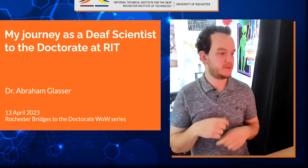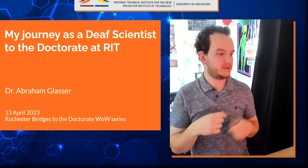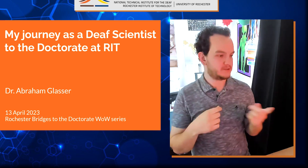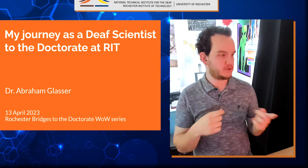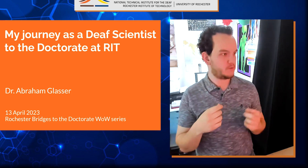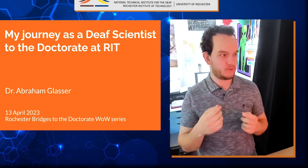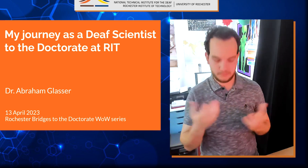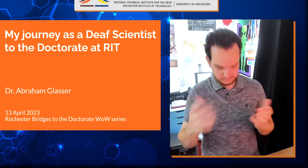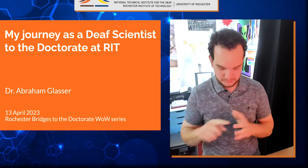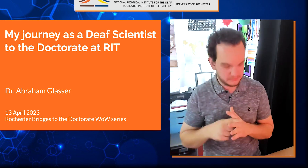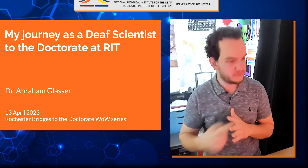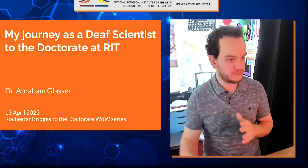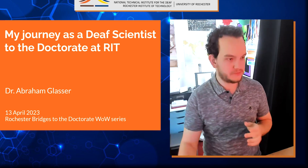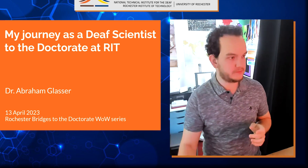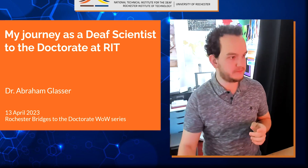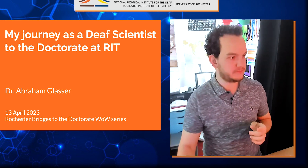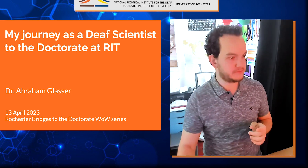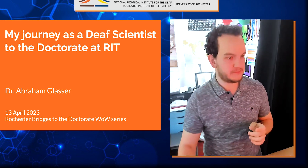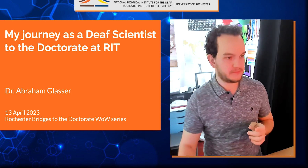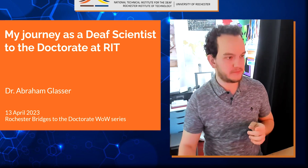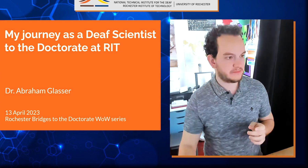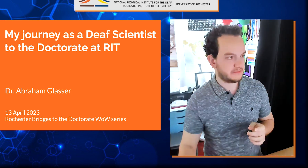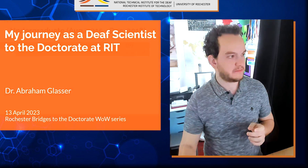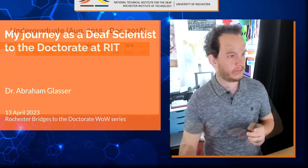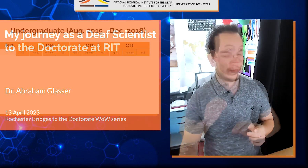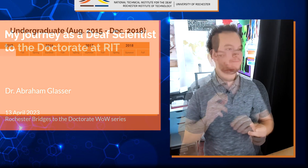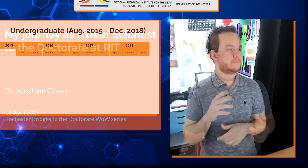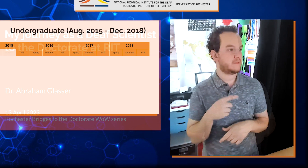So my name is Abraham Glasser. This is my sign name again.